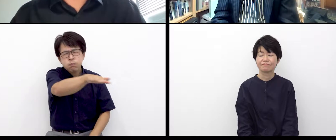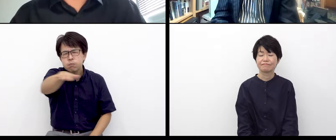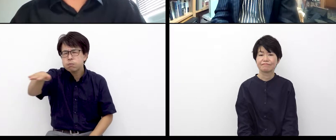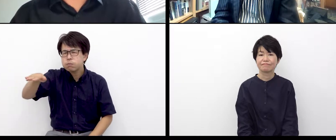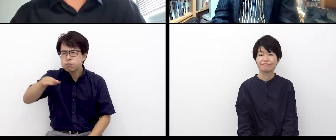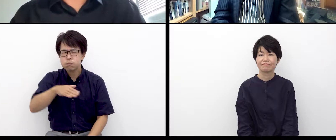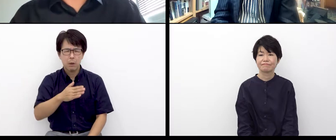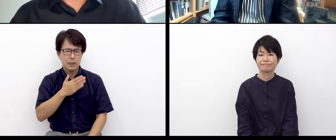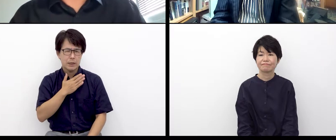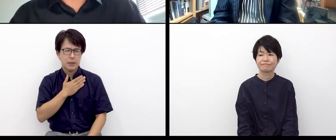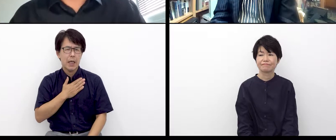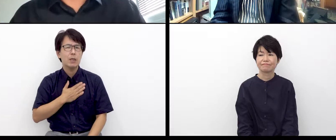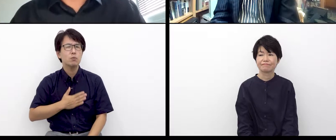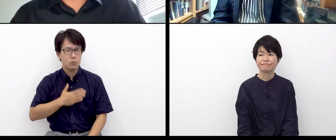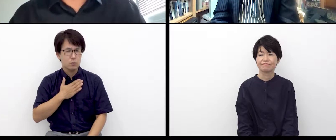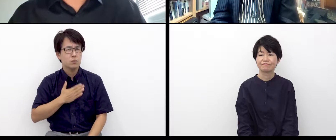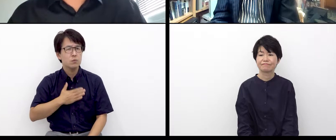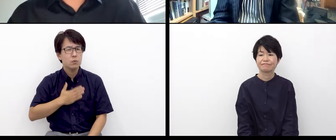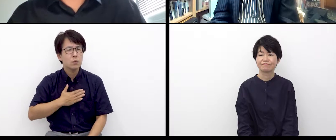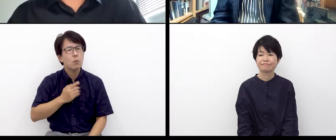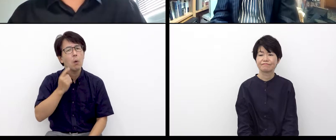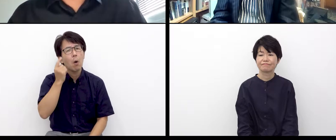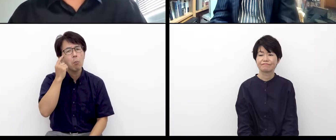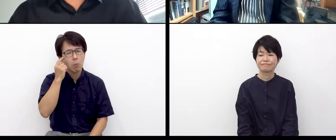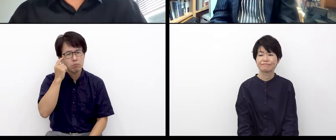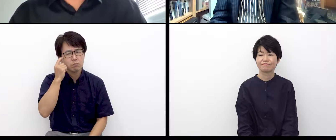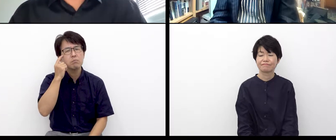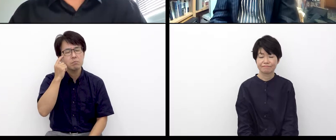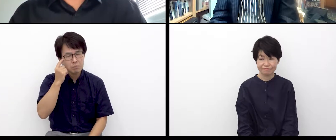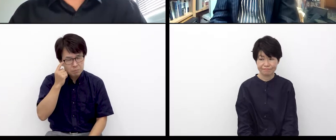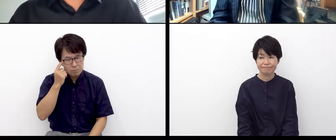everyone knows in Japan.